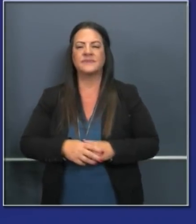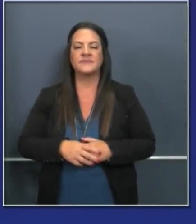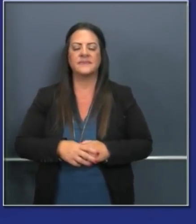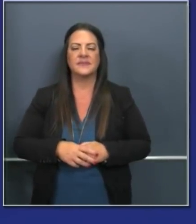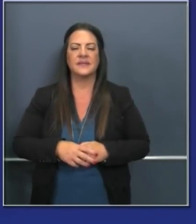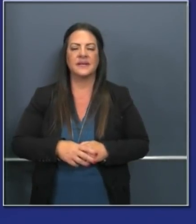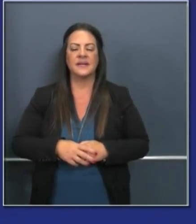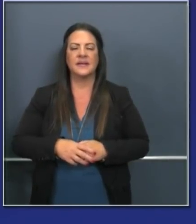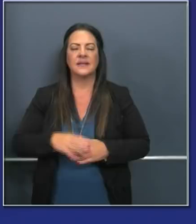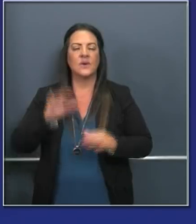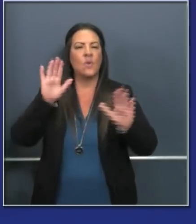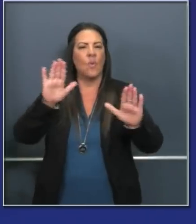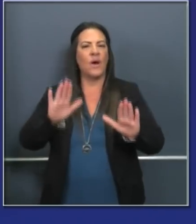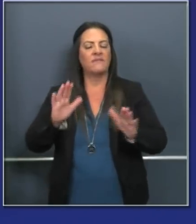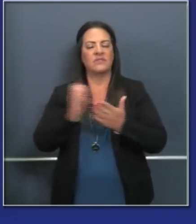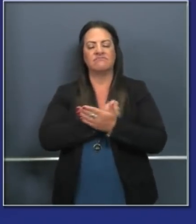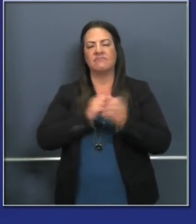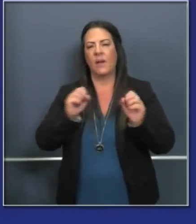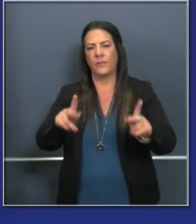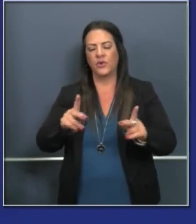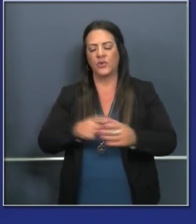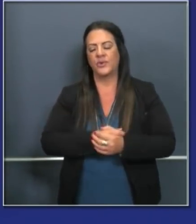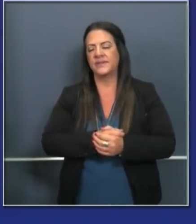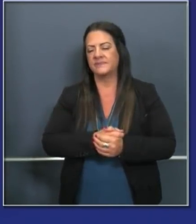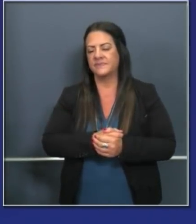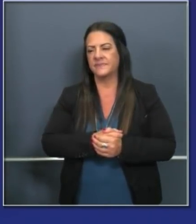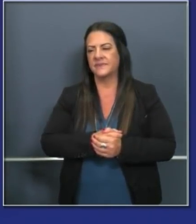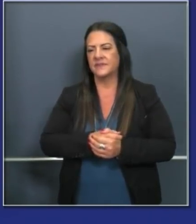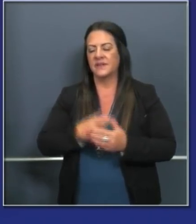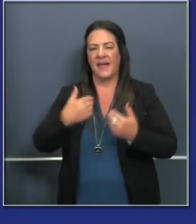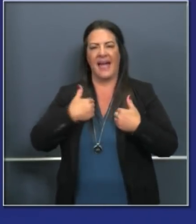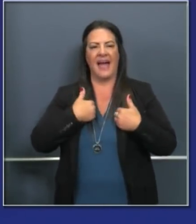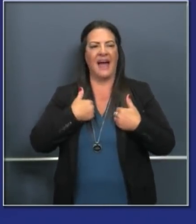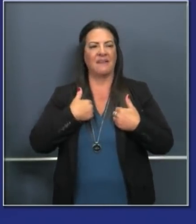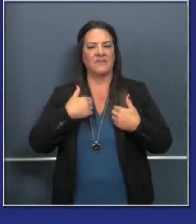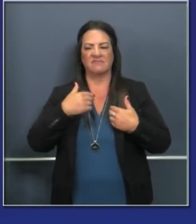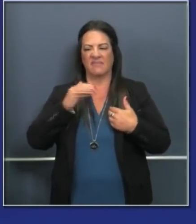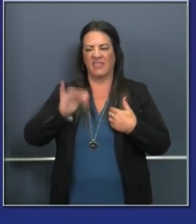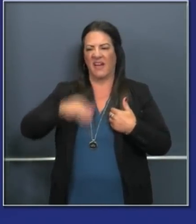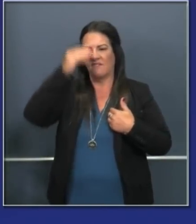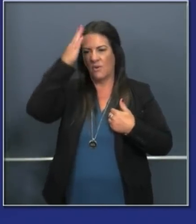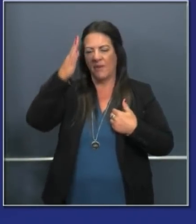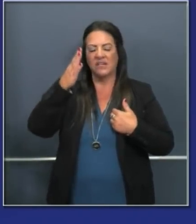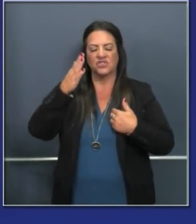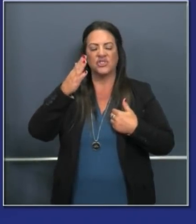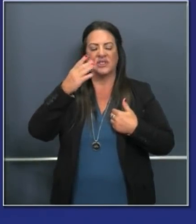WITH OUR TEAM IN CALIFORNIA. FOR MONTHS TO GUIDE SOME OF THE DECISIONS AT THE STATE